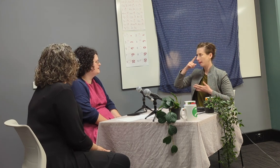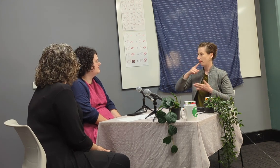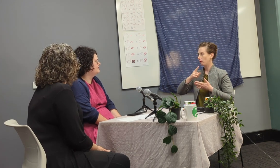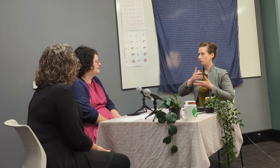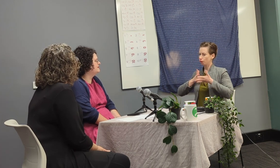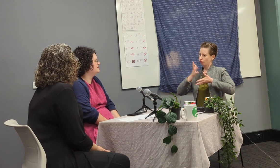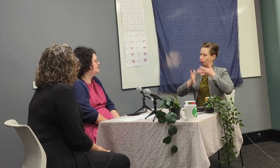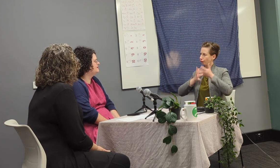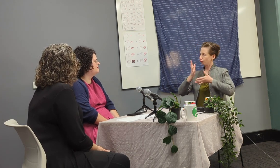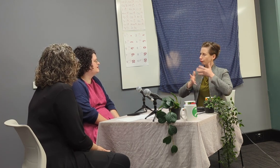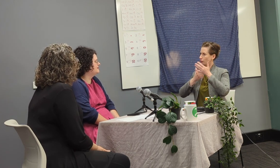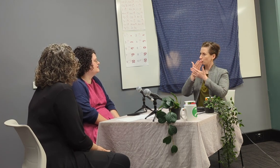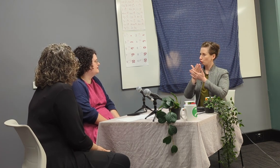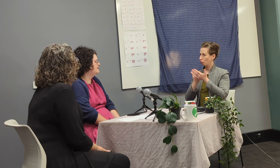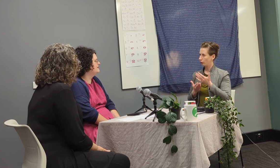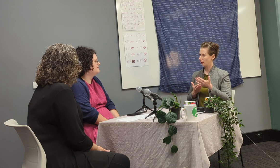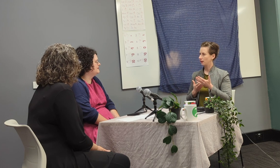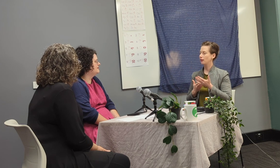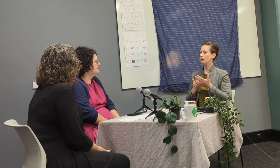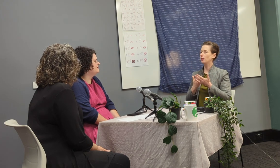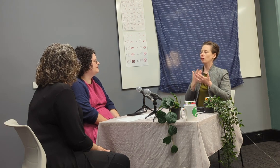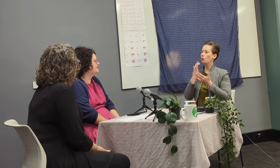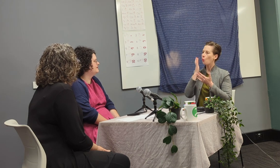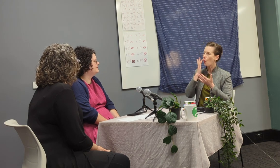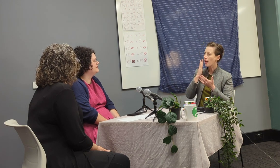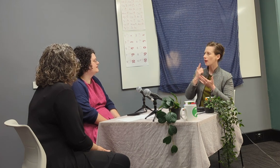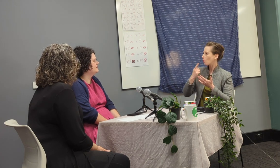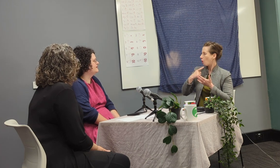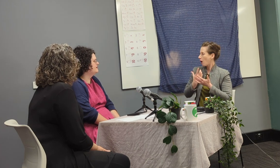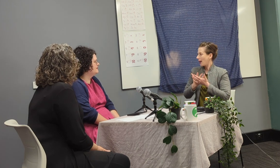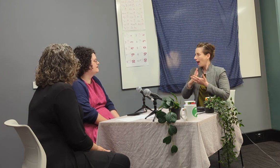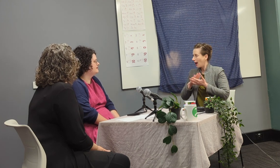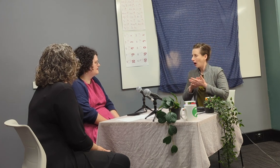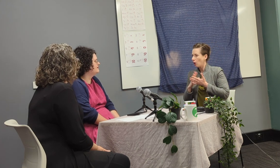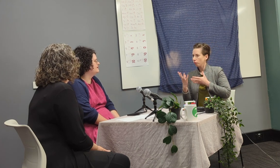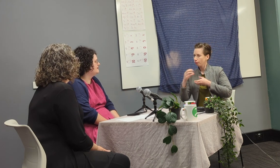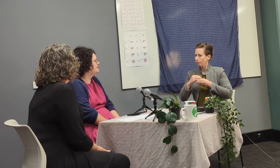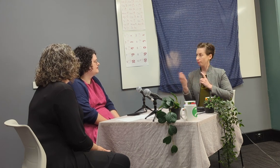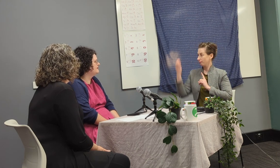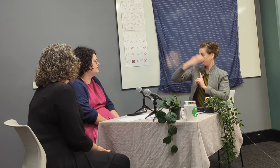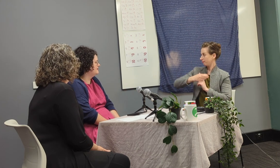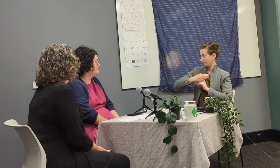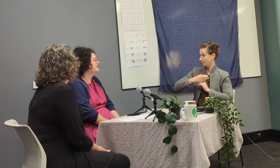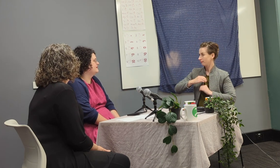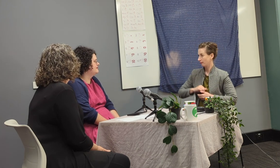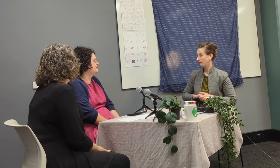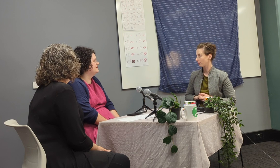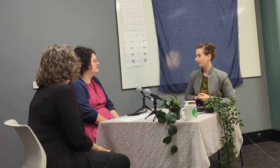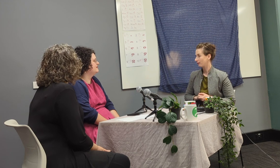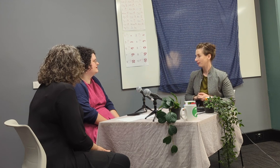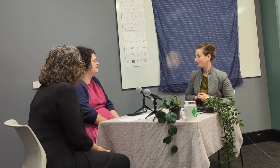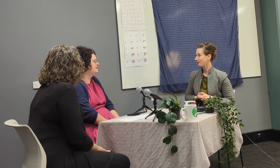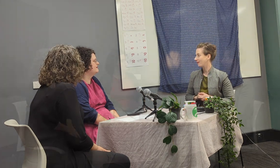We compared how people would produce the story in sign, then looked at when, why, and how